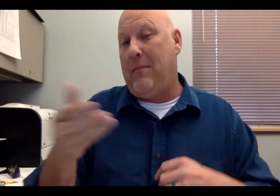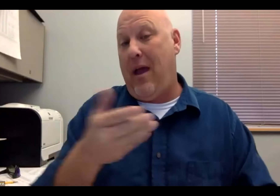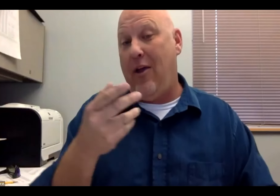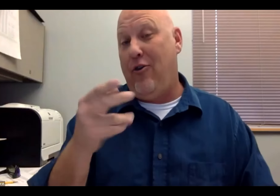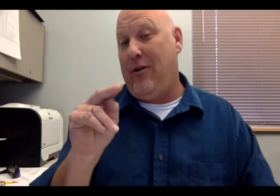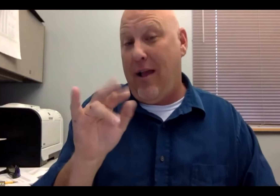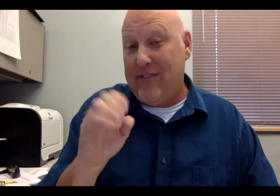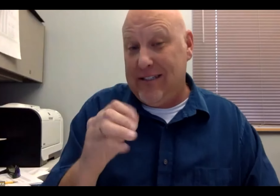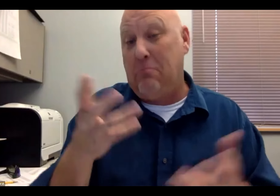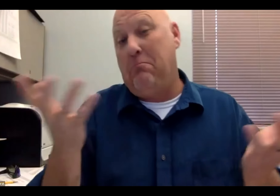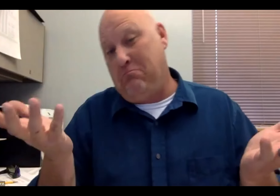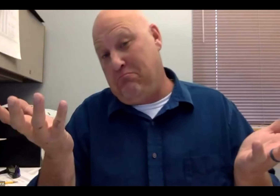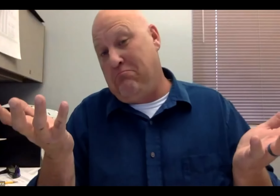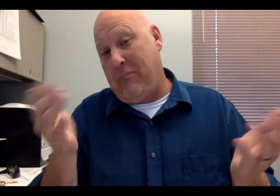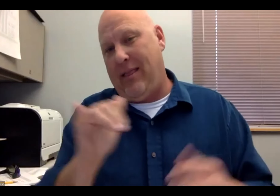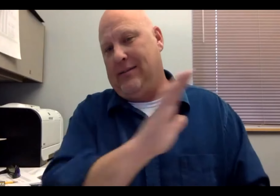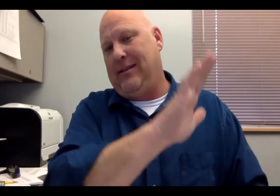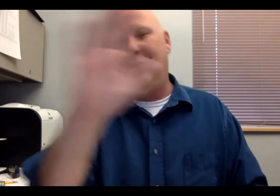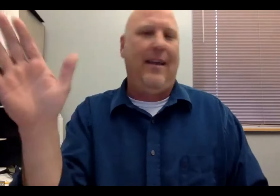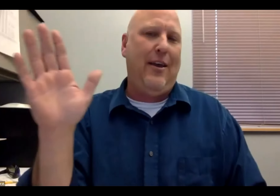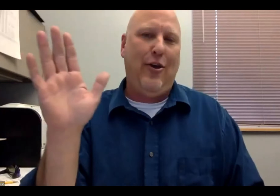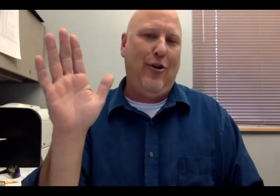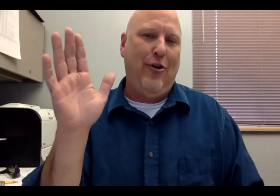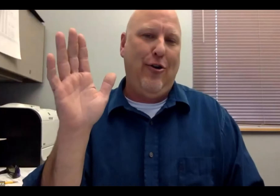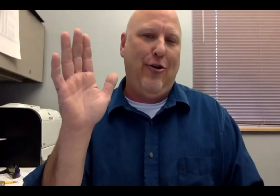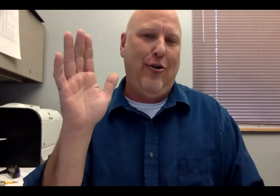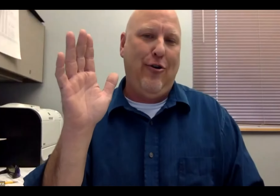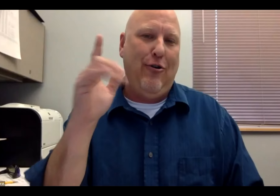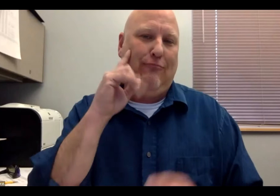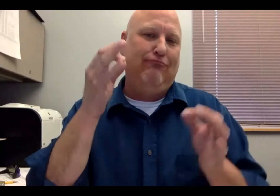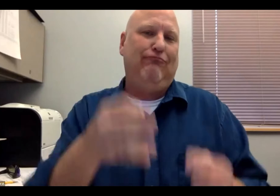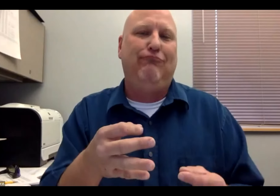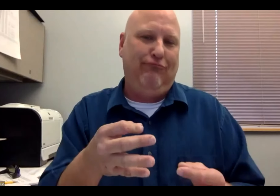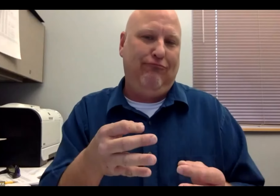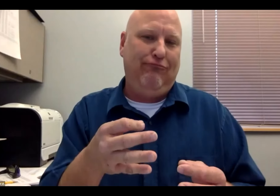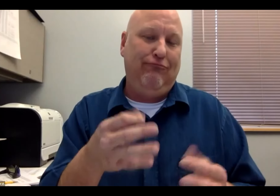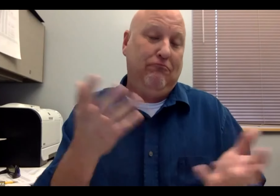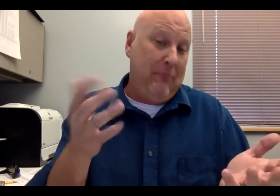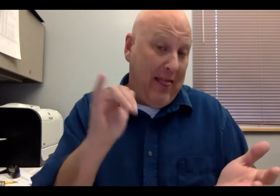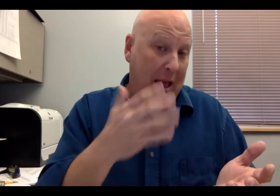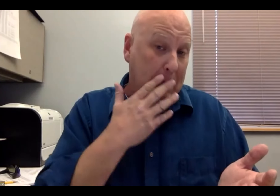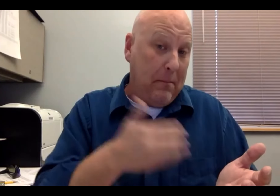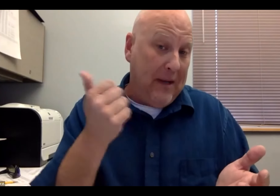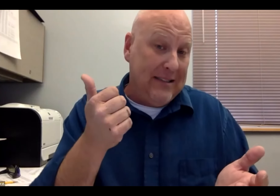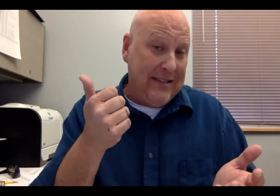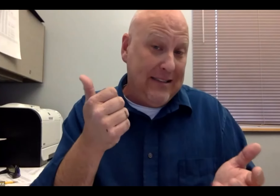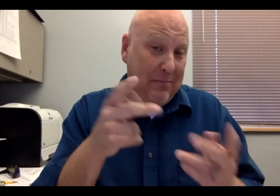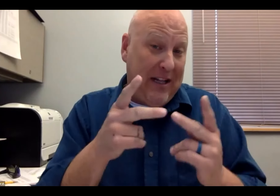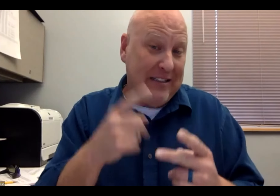one that decides if they hire Novice or not that's their decision to ultimately decide